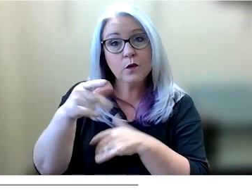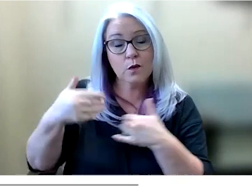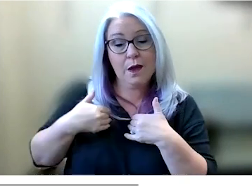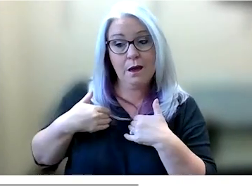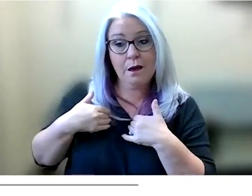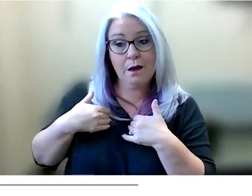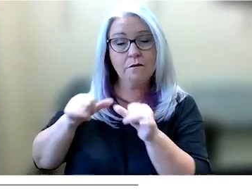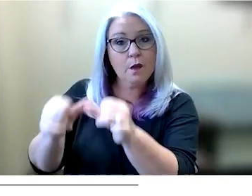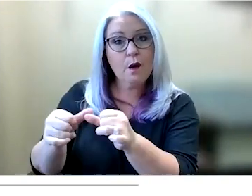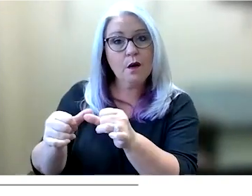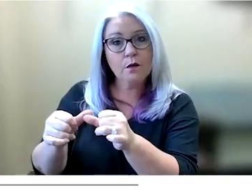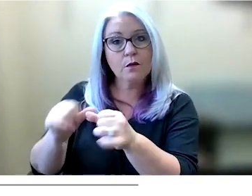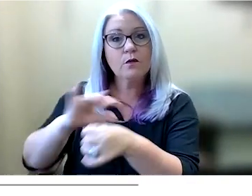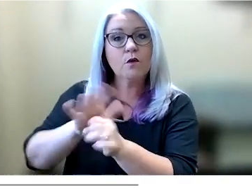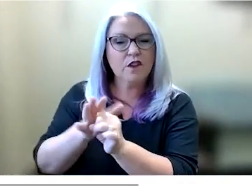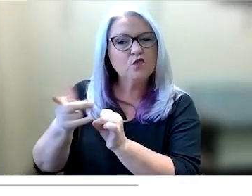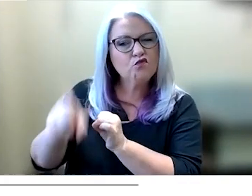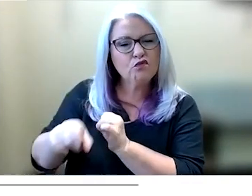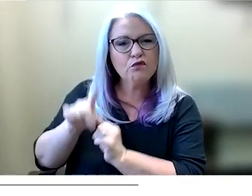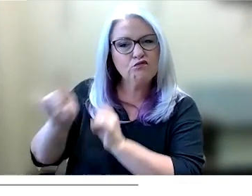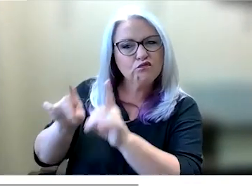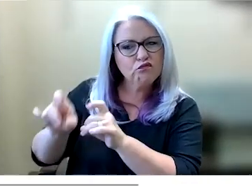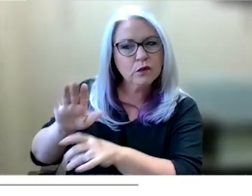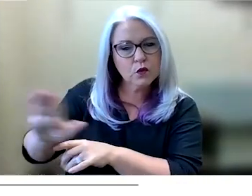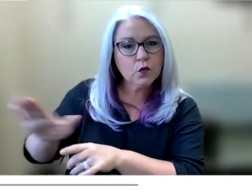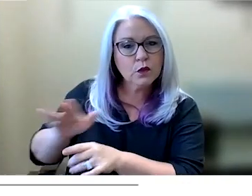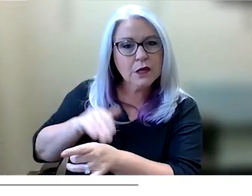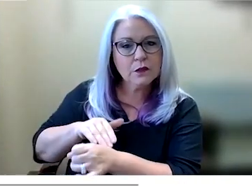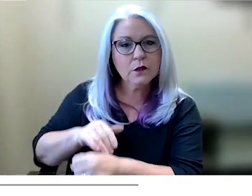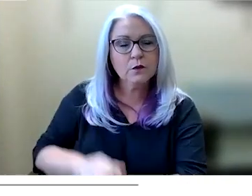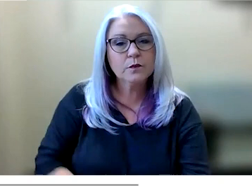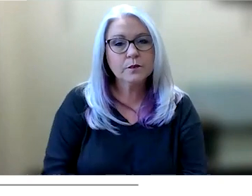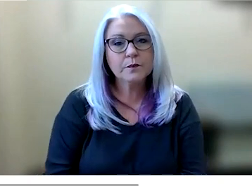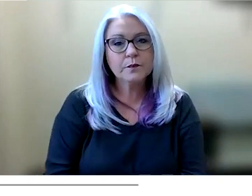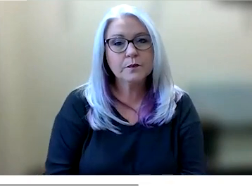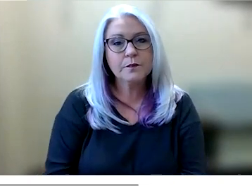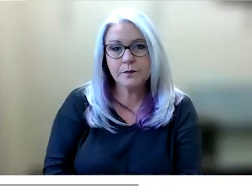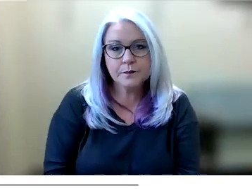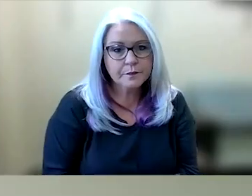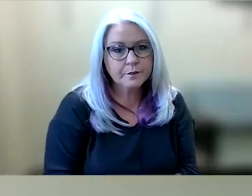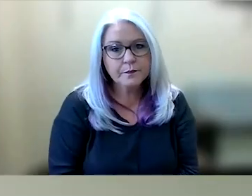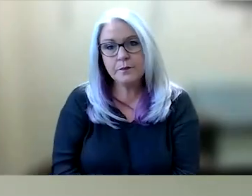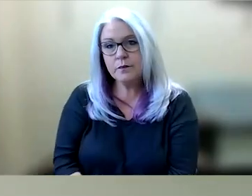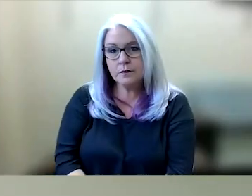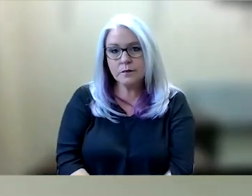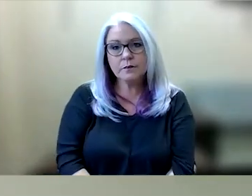the next question. So I will stop there for now.